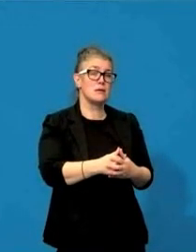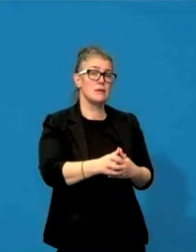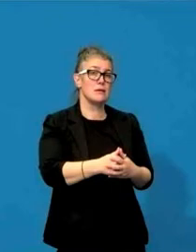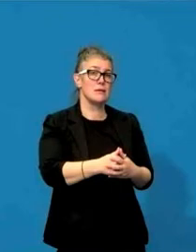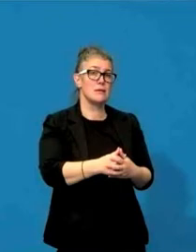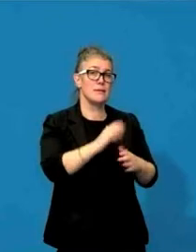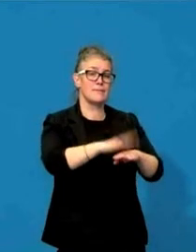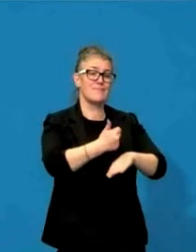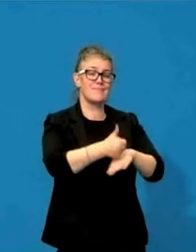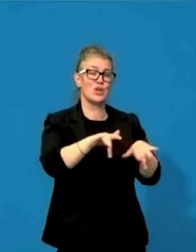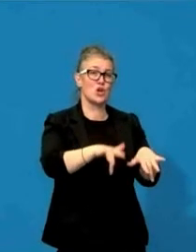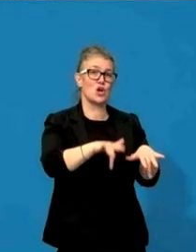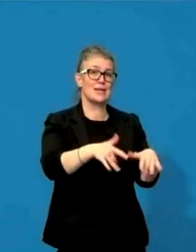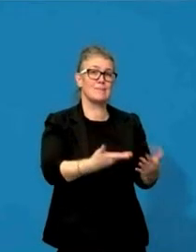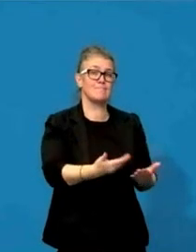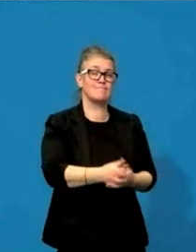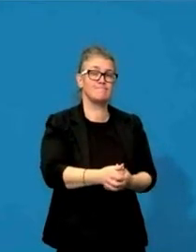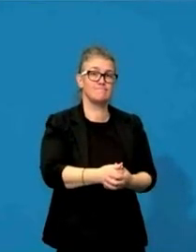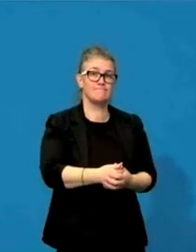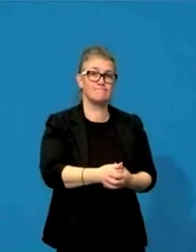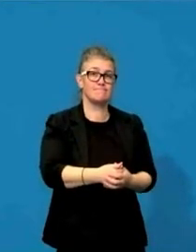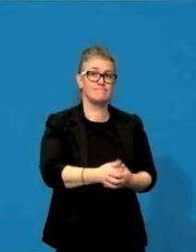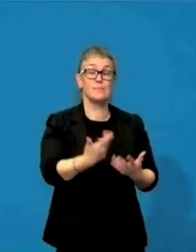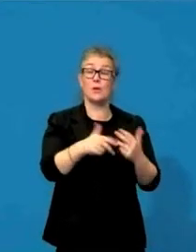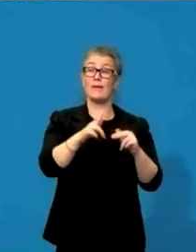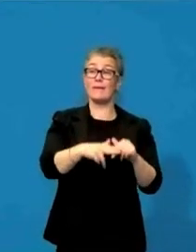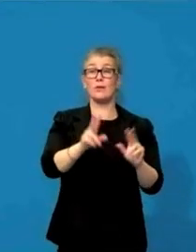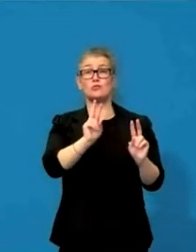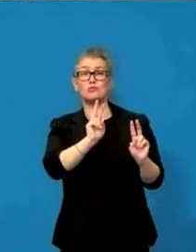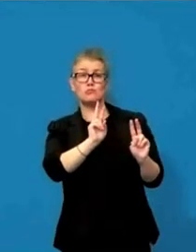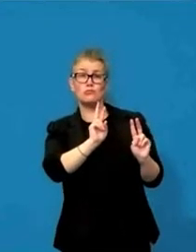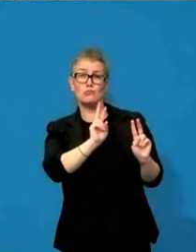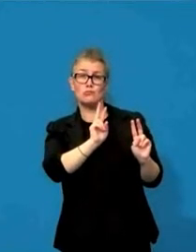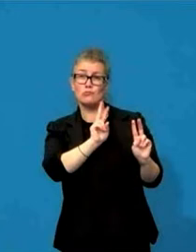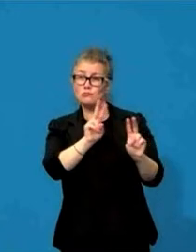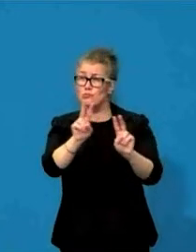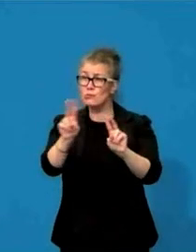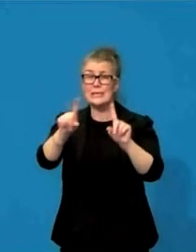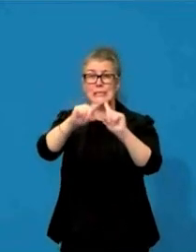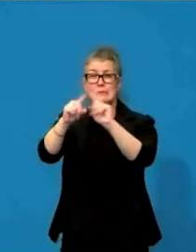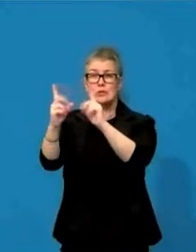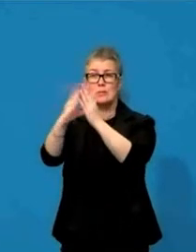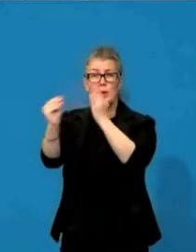And I guess if you look around that familiar model of care and you know, the philosophy